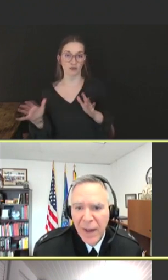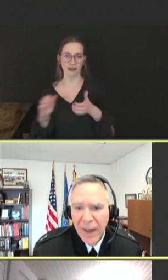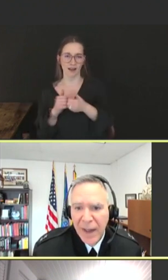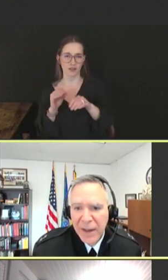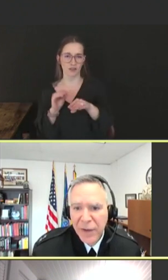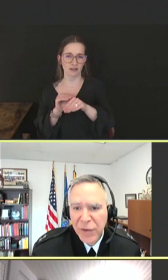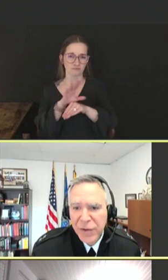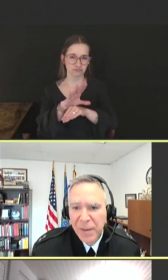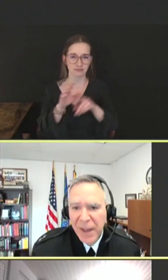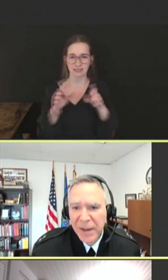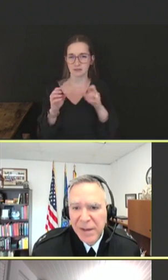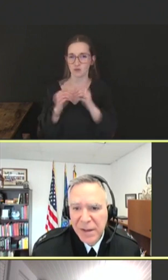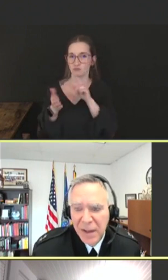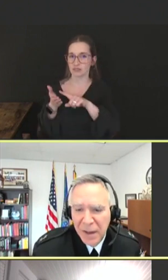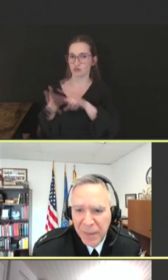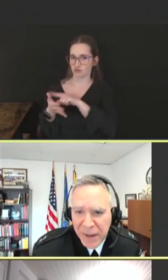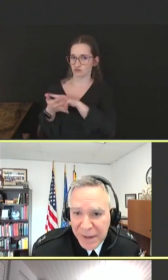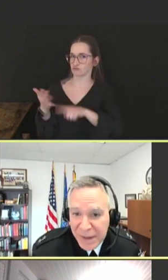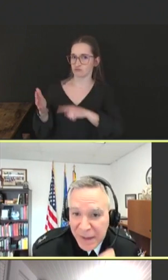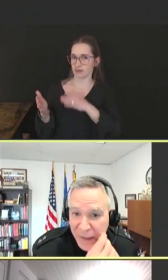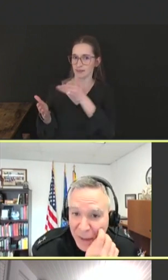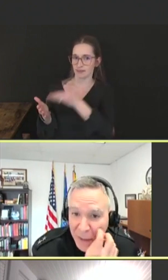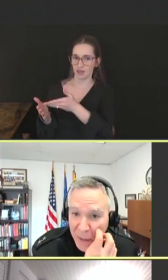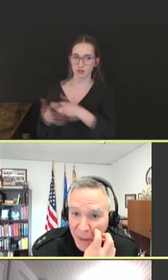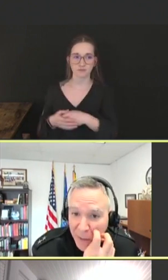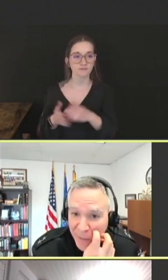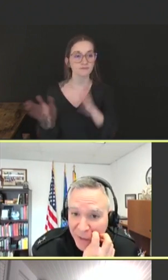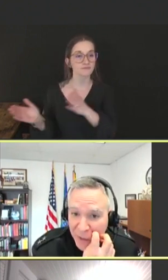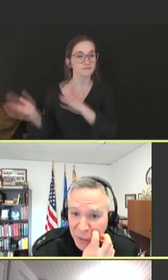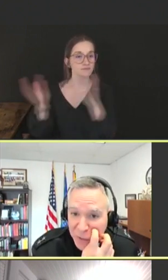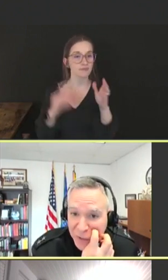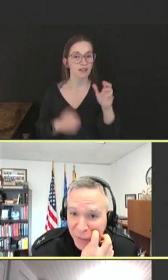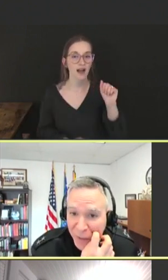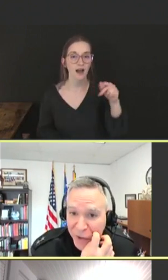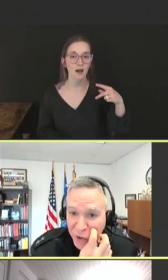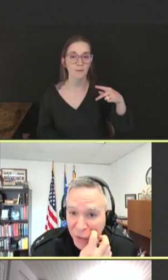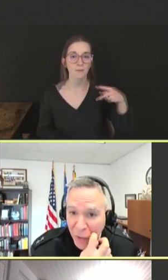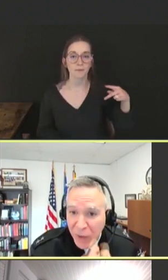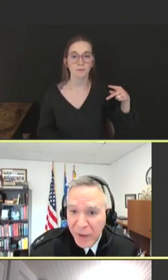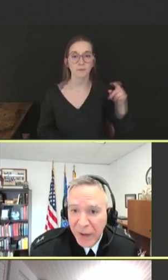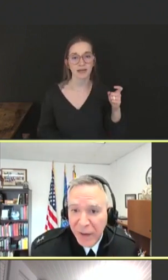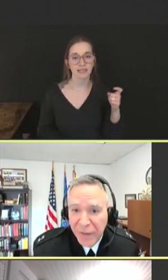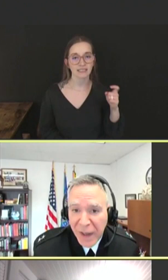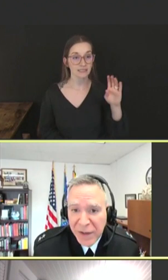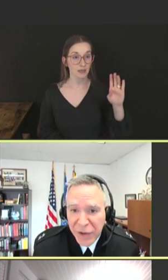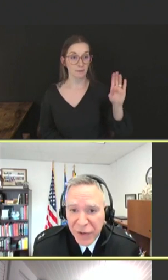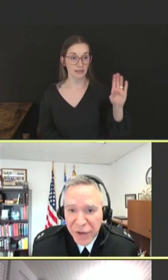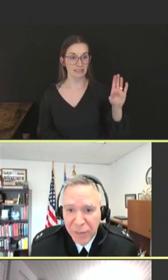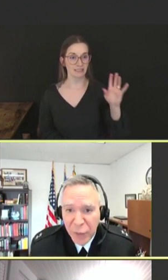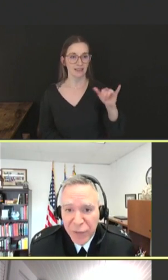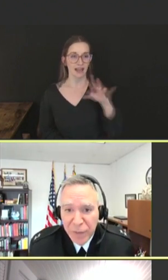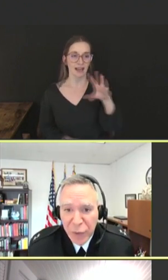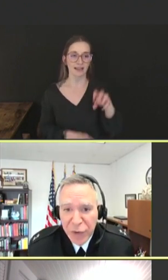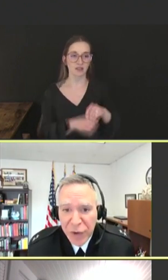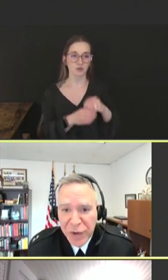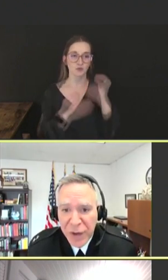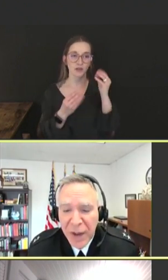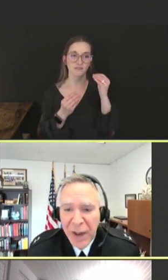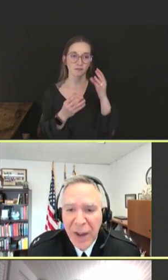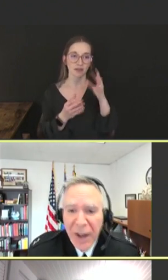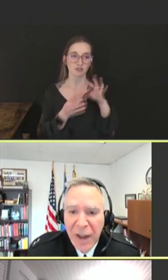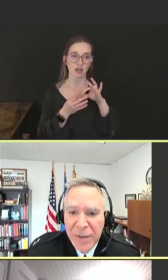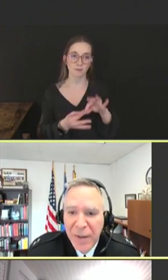And there's an appendix D that includes information on vaccinations and boosters. Some